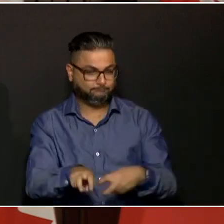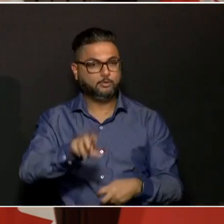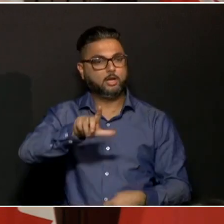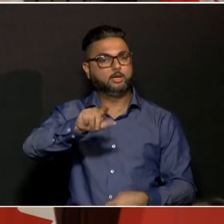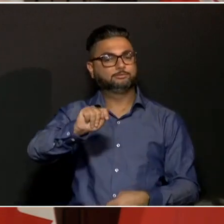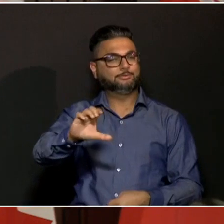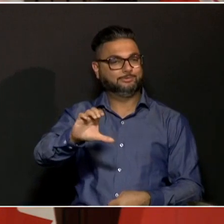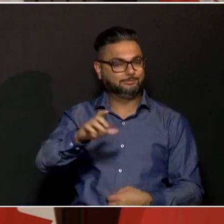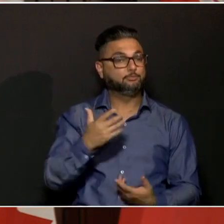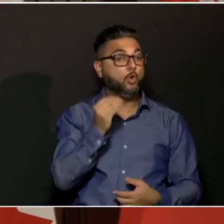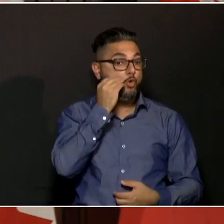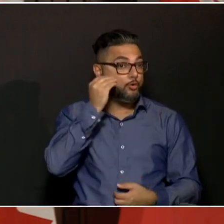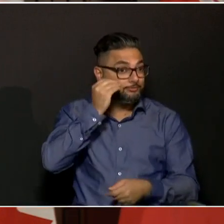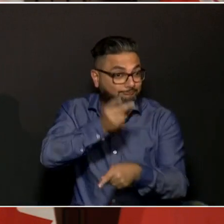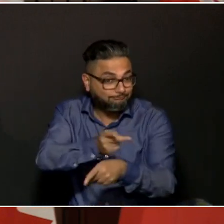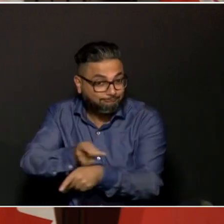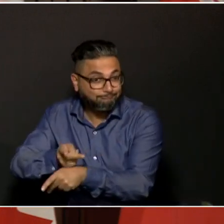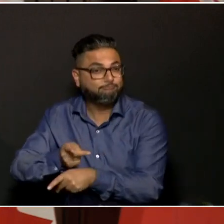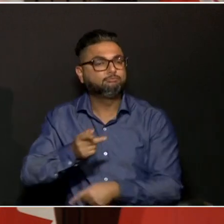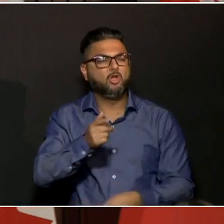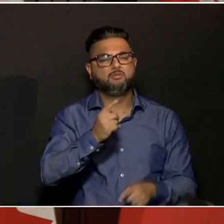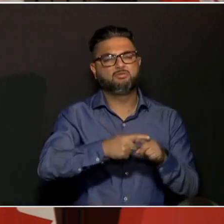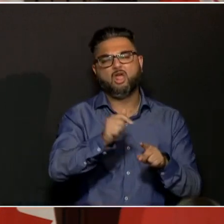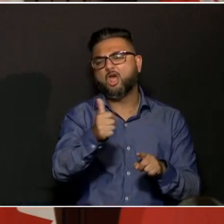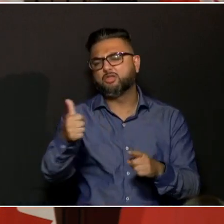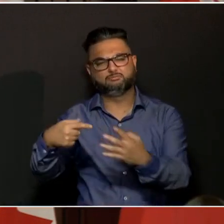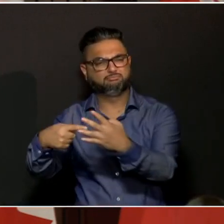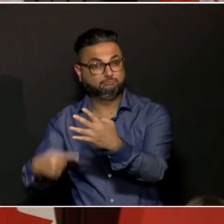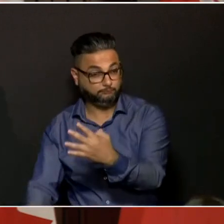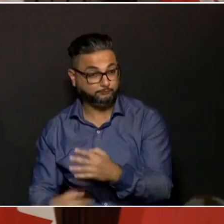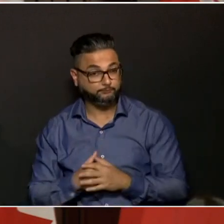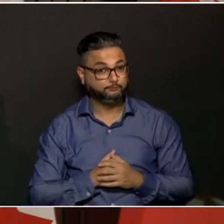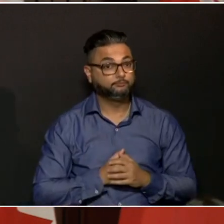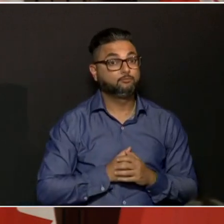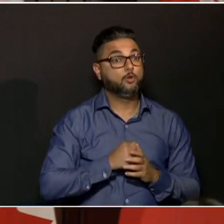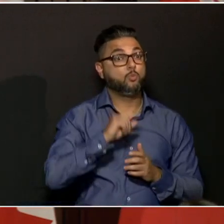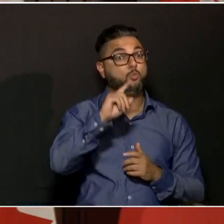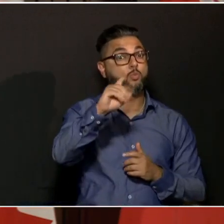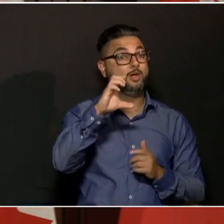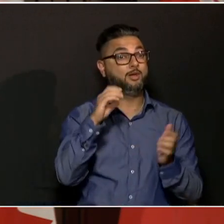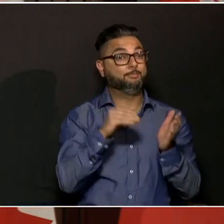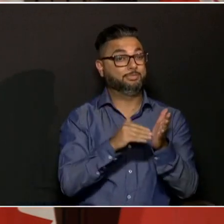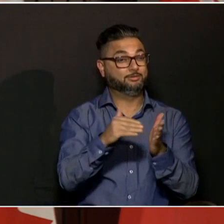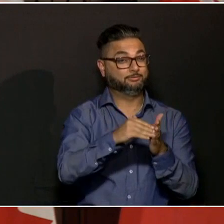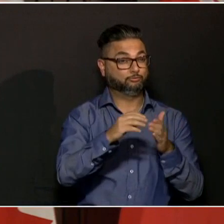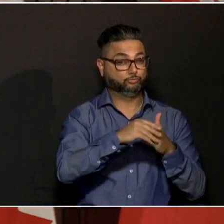and alternative care. Are investing $100 million